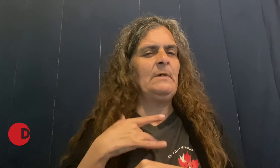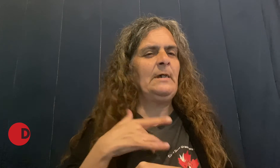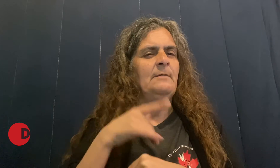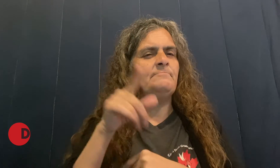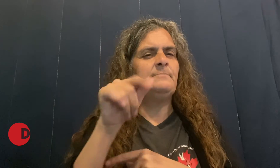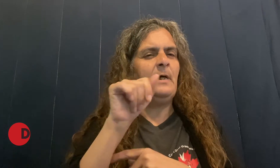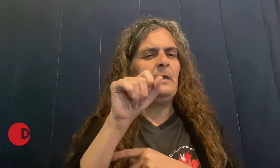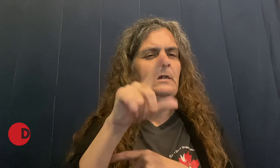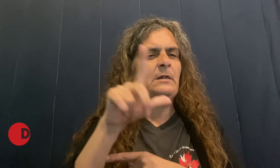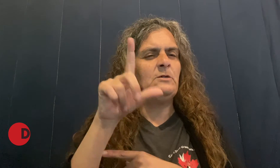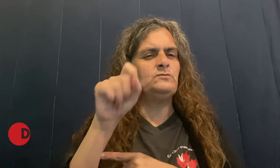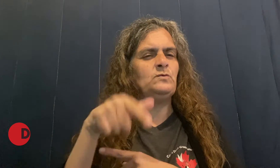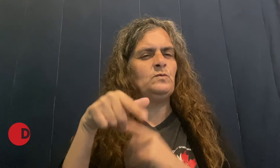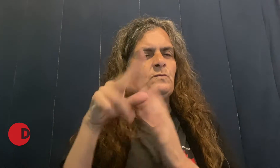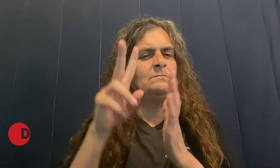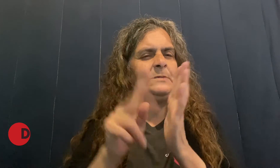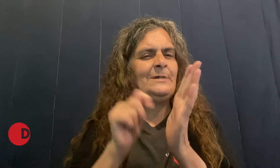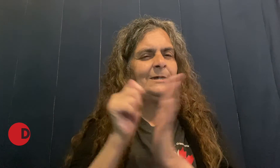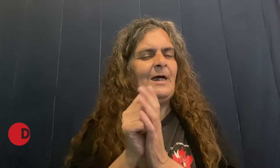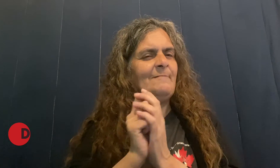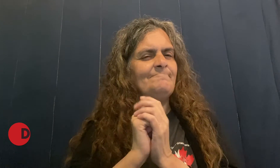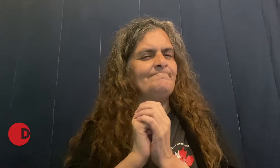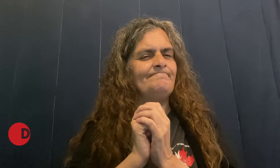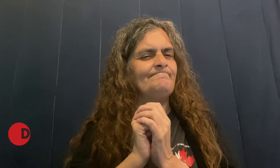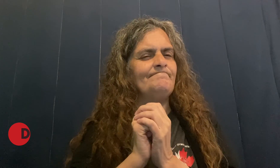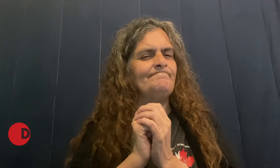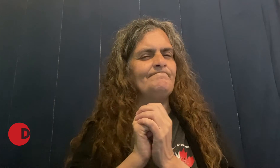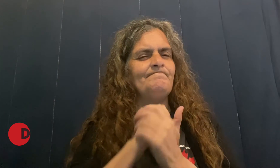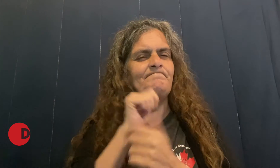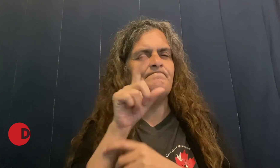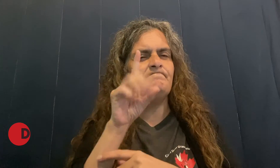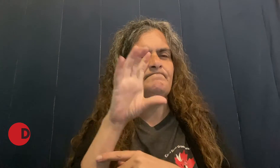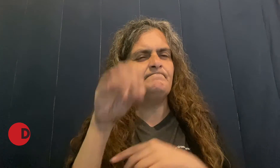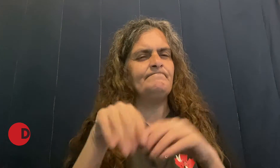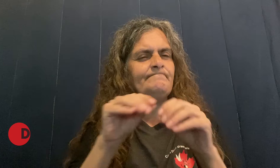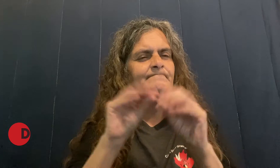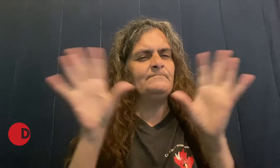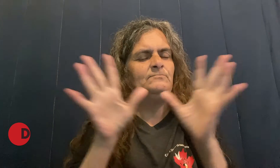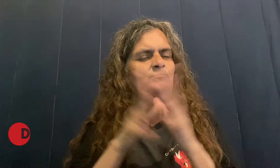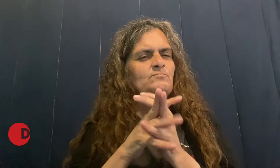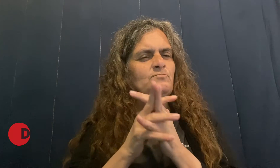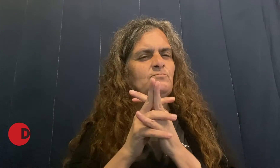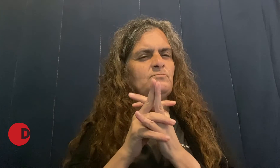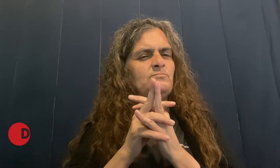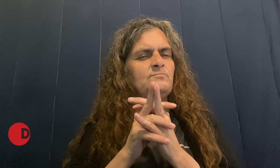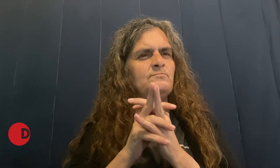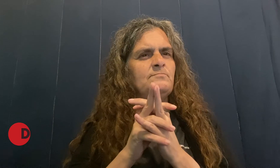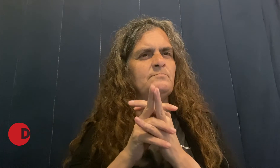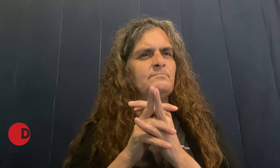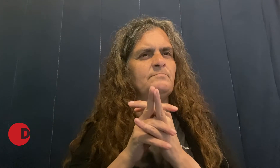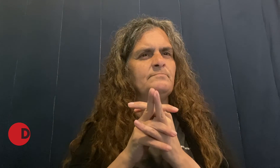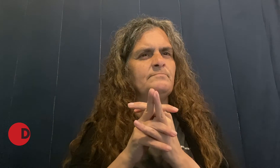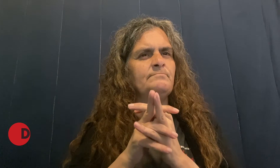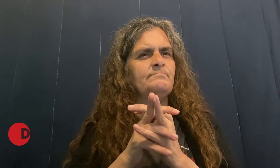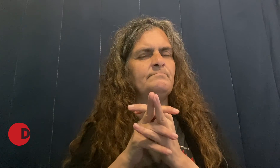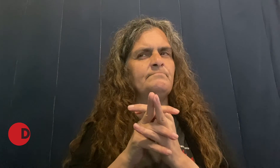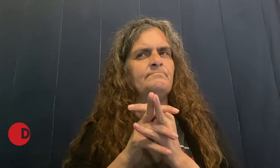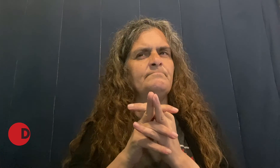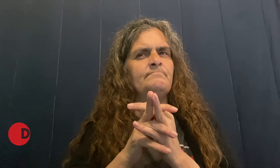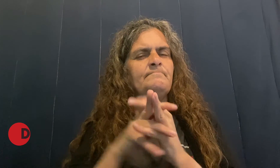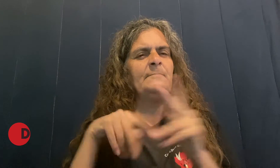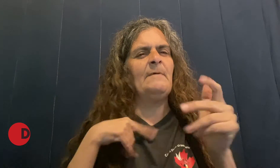I feel the ASL and LSQ videos are not 100% clear.